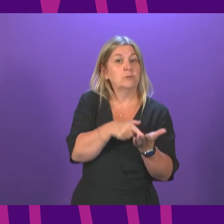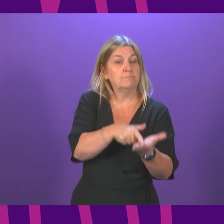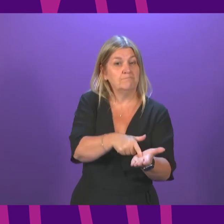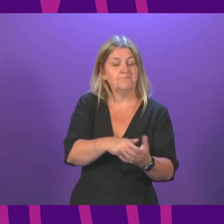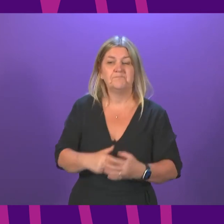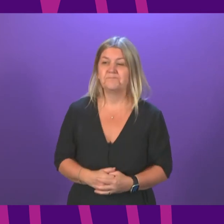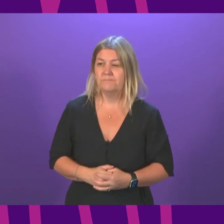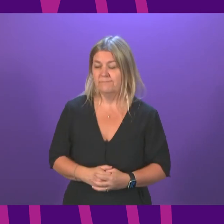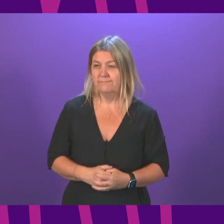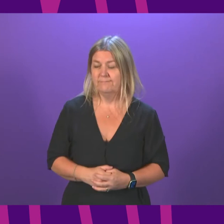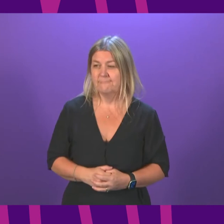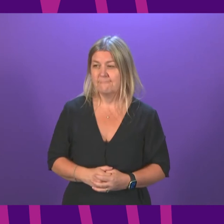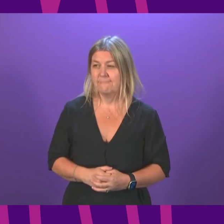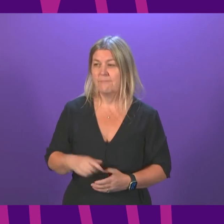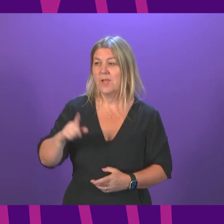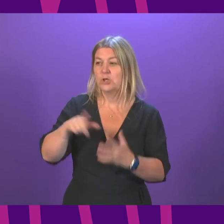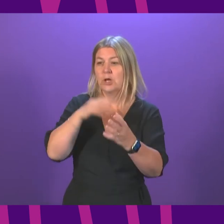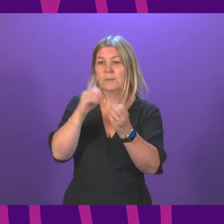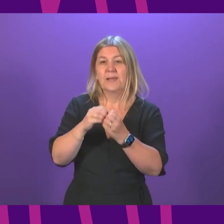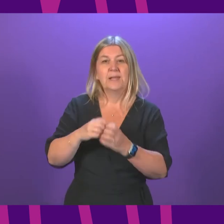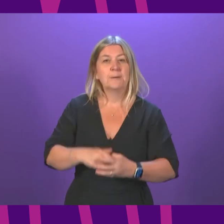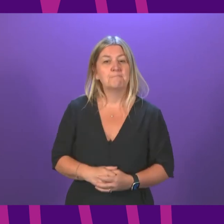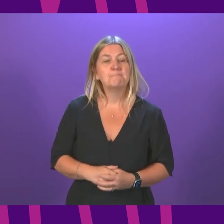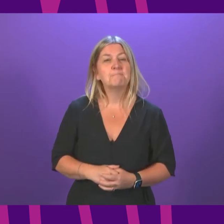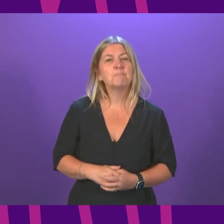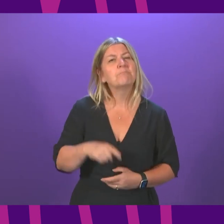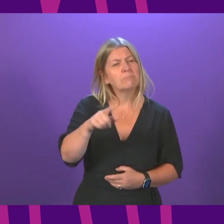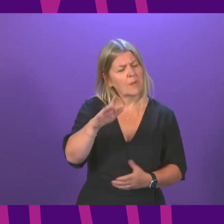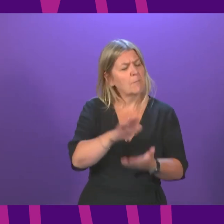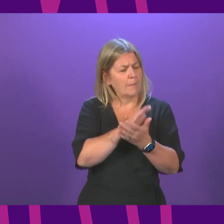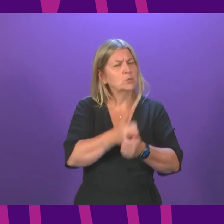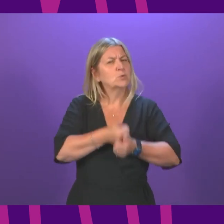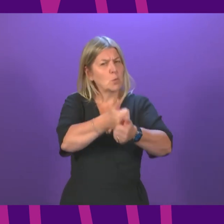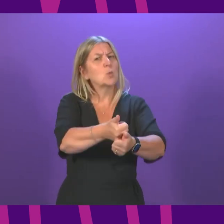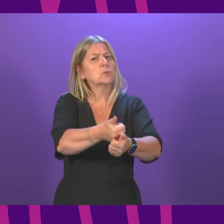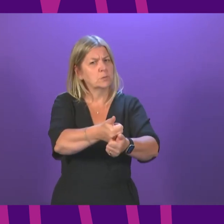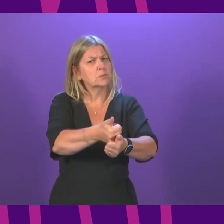I am content to support a suspension of the duty on the Care Inspectorate and am reassured